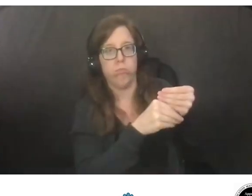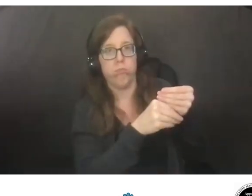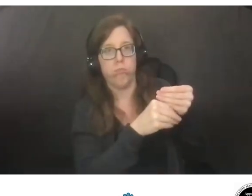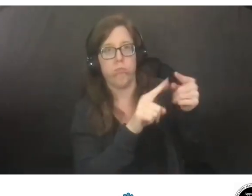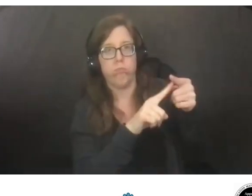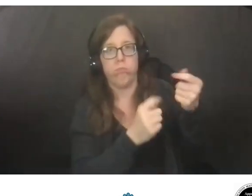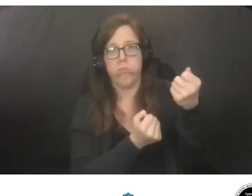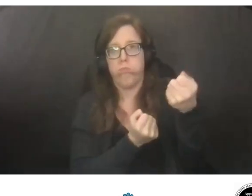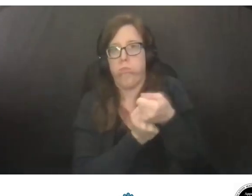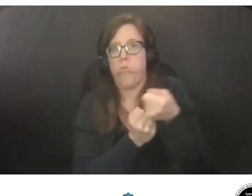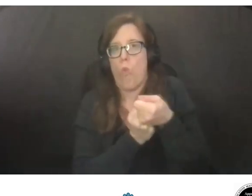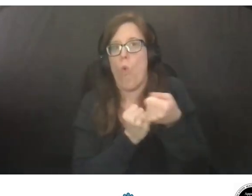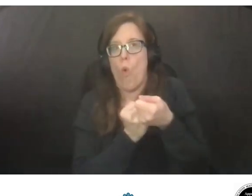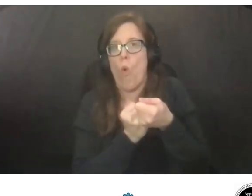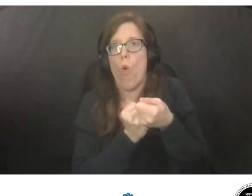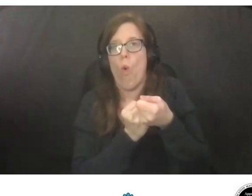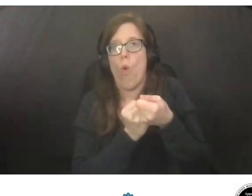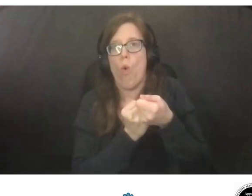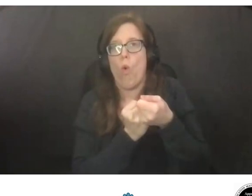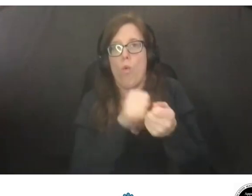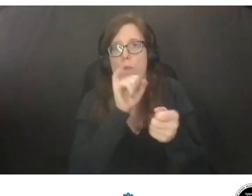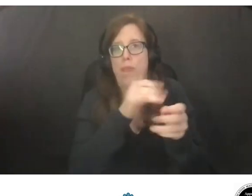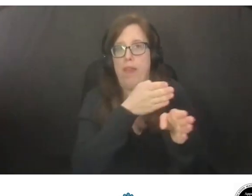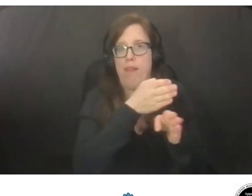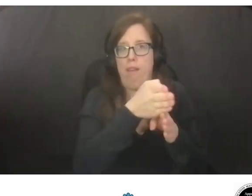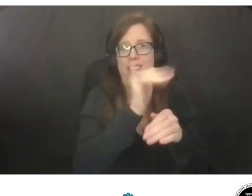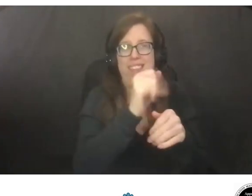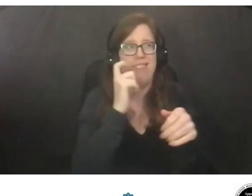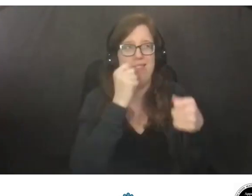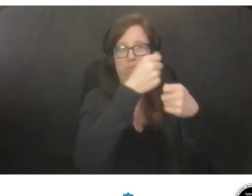you know, effectively support in the areas listed.